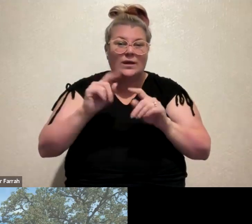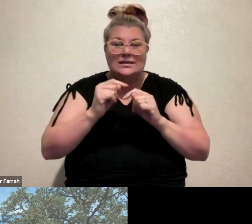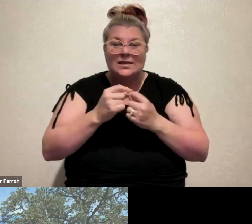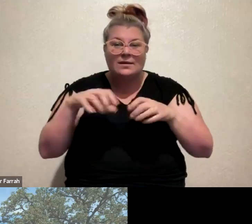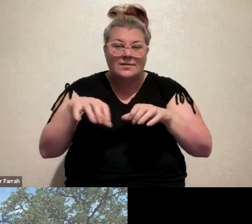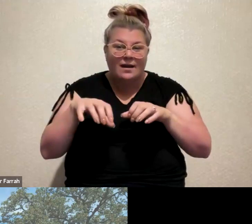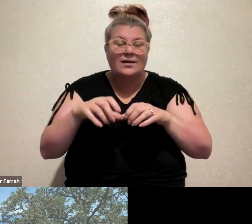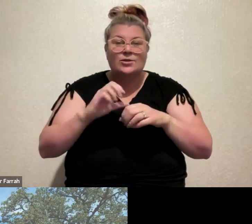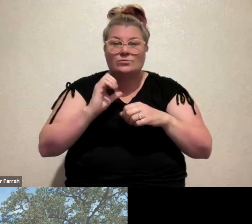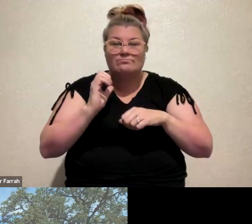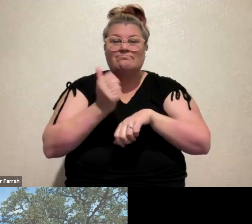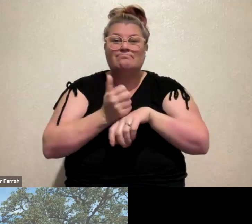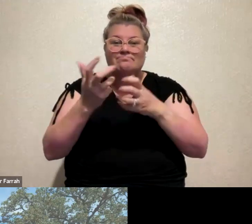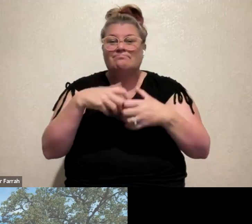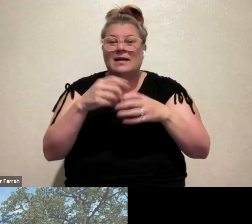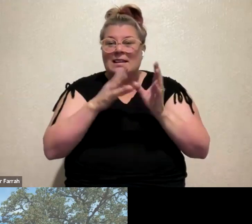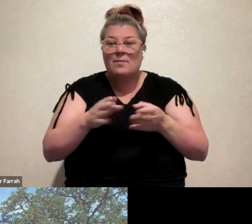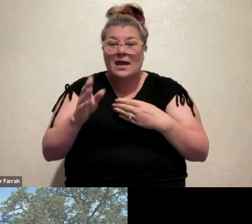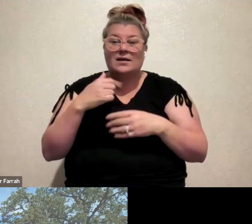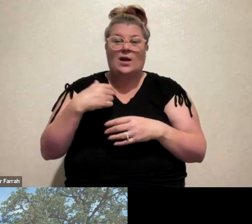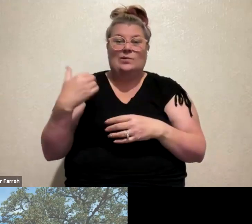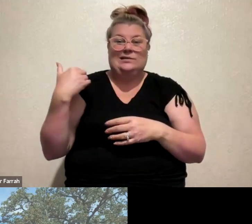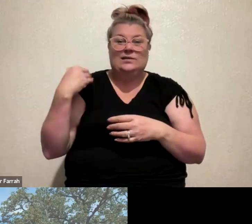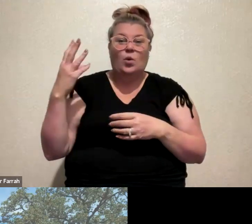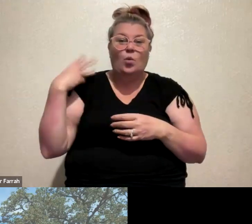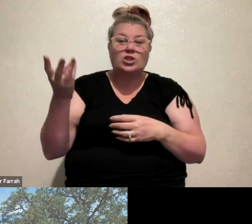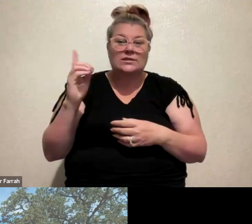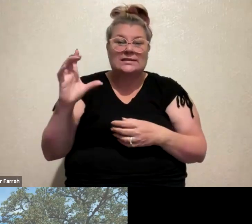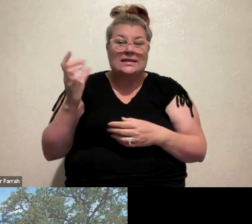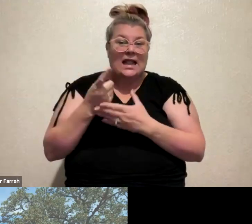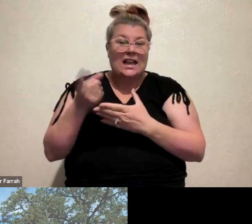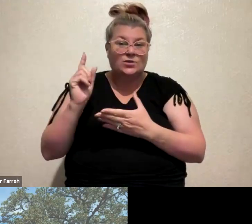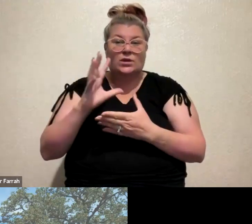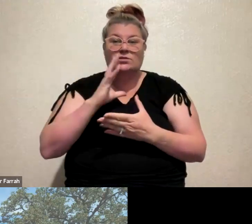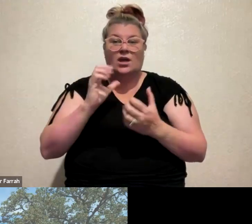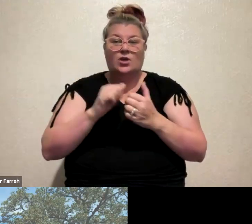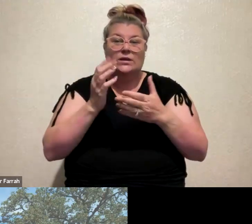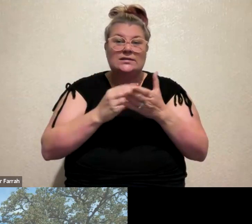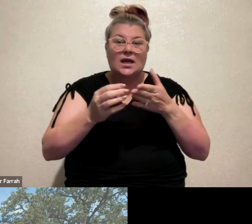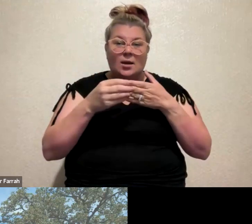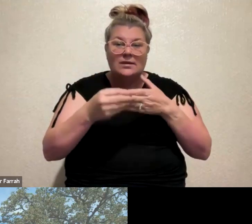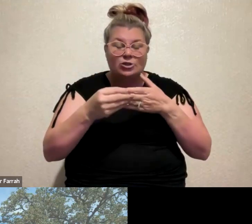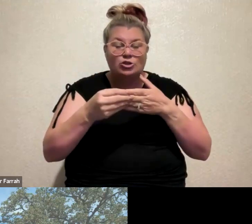Plan. I was in Washington, DC last week talking to some leadership with NTIA and they said,